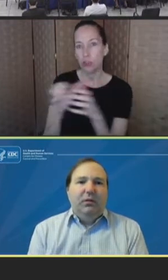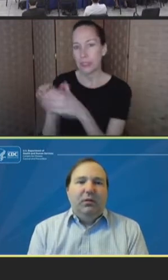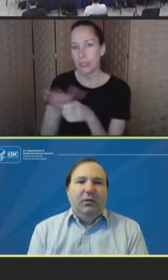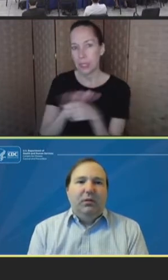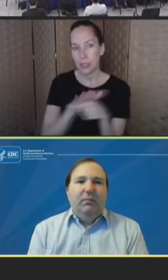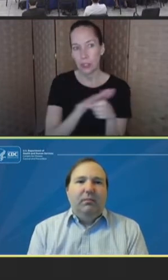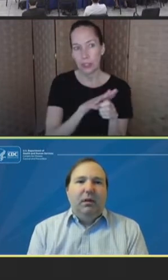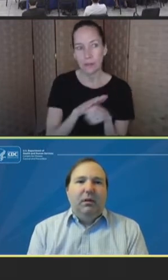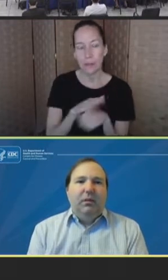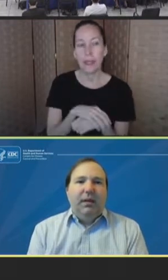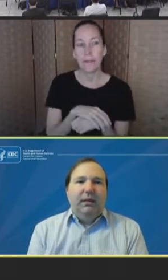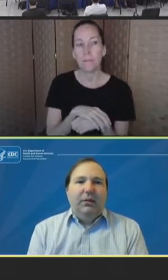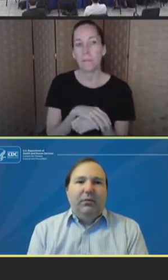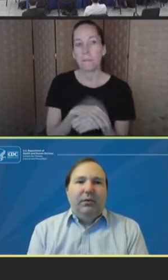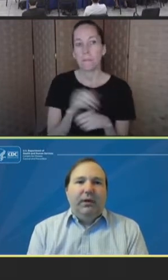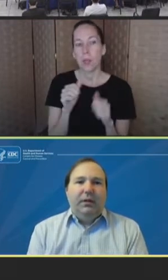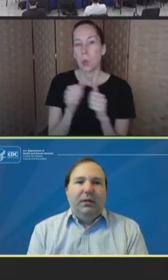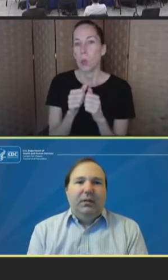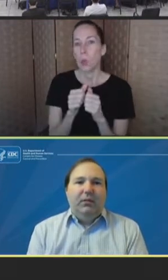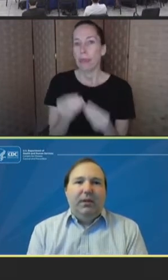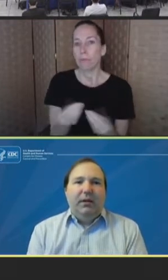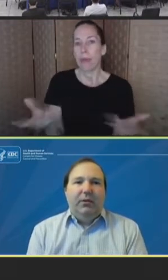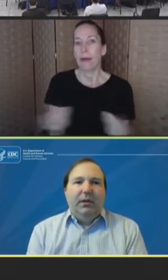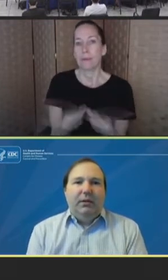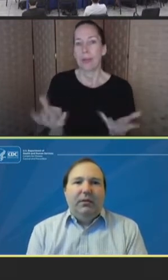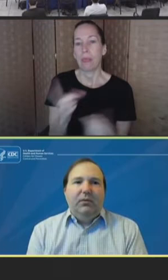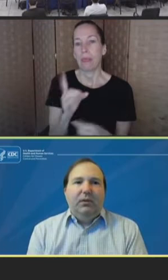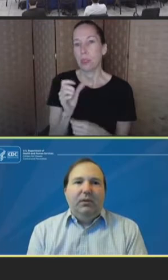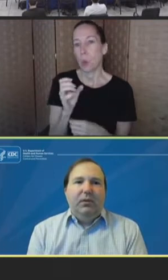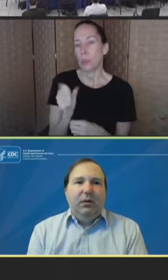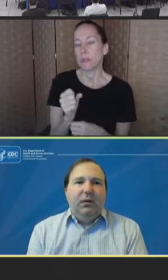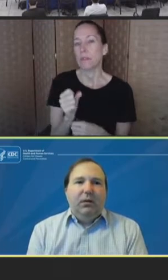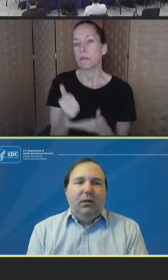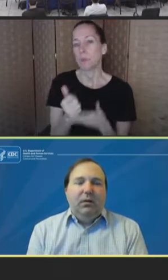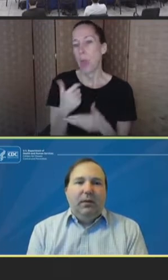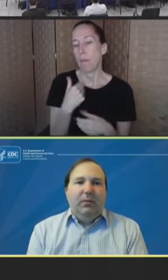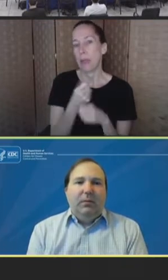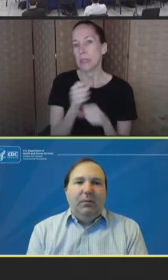So this gives us some context for our vaccine safety monitoring activities on how many people